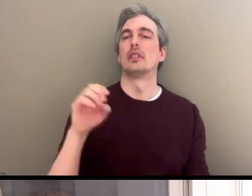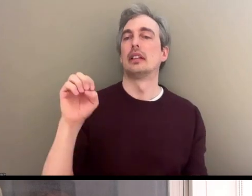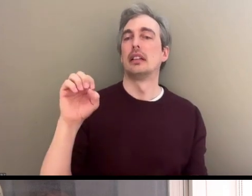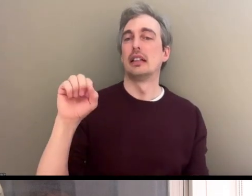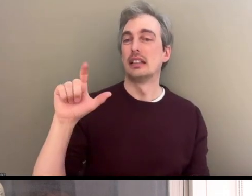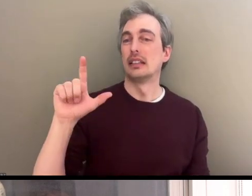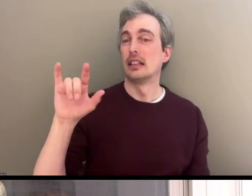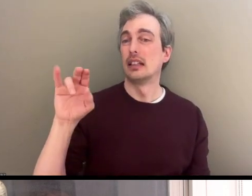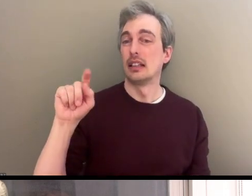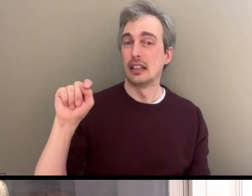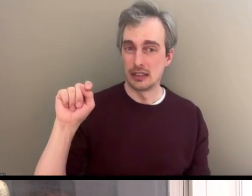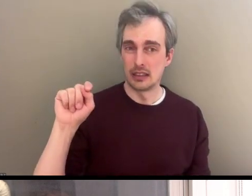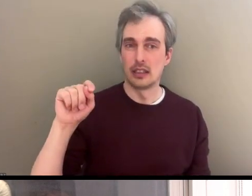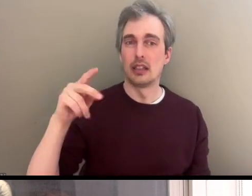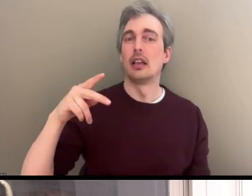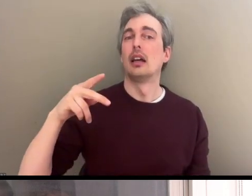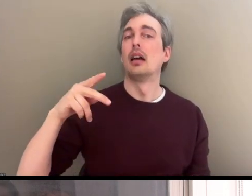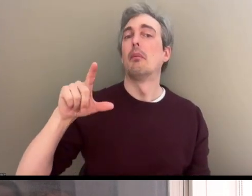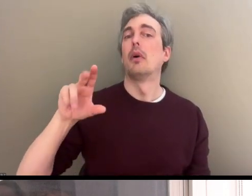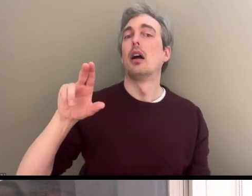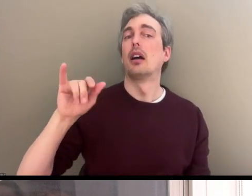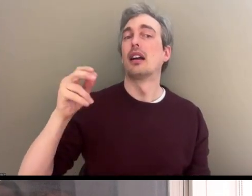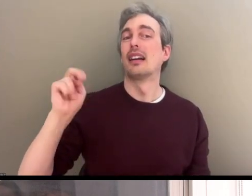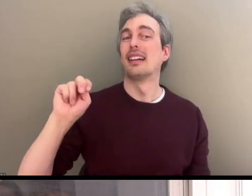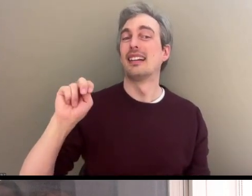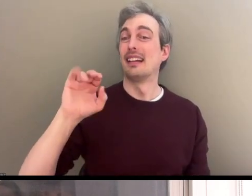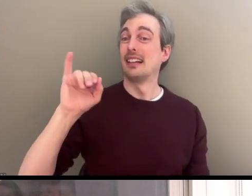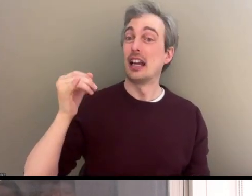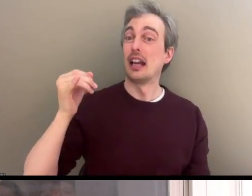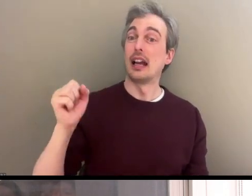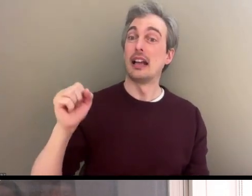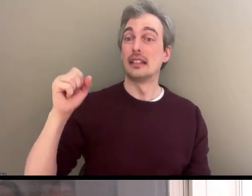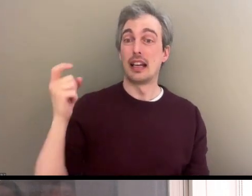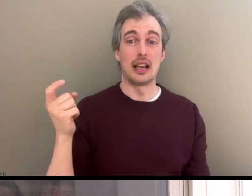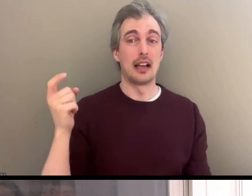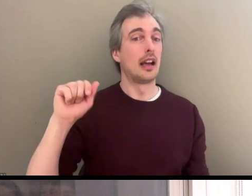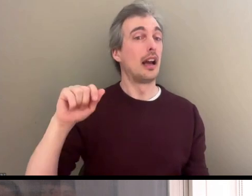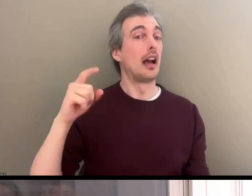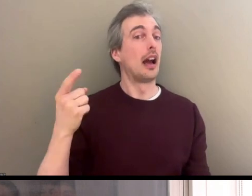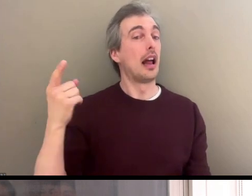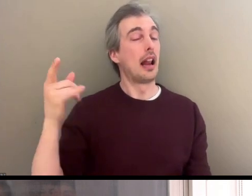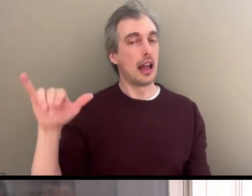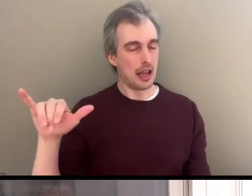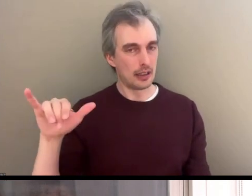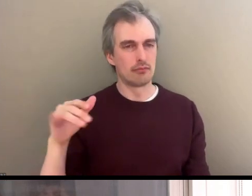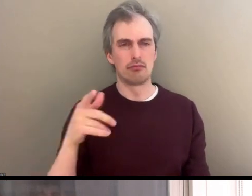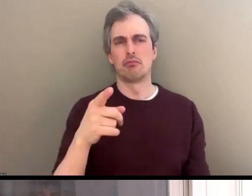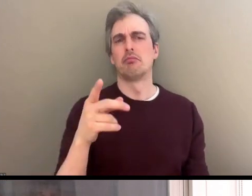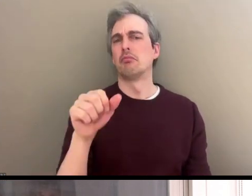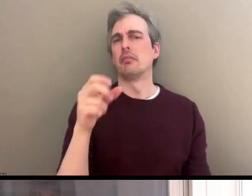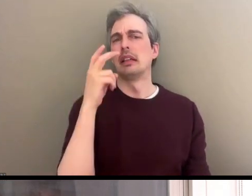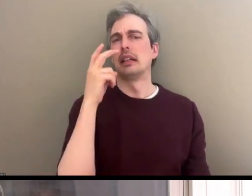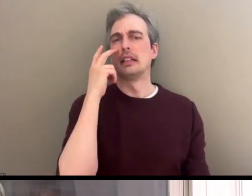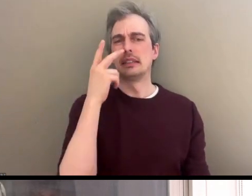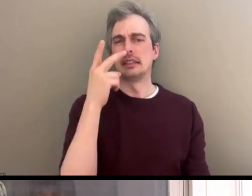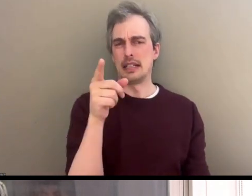And even though that's a bit of a tongue twister, you could see the page from the NPM registry that I put here.